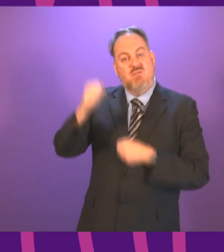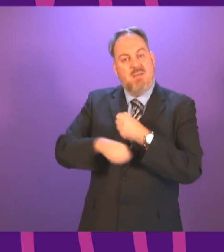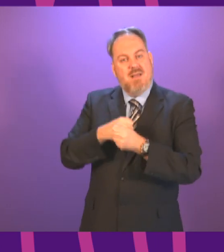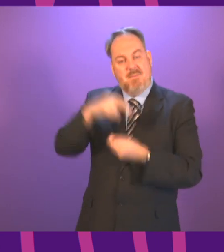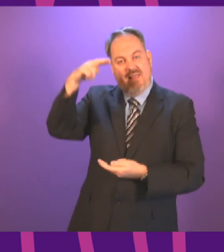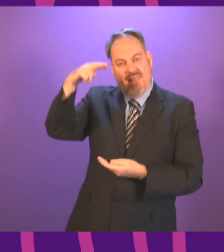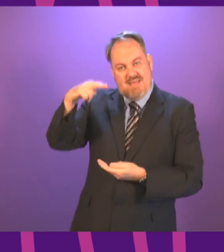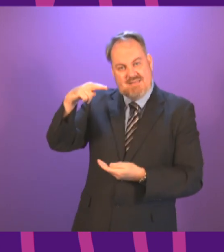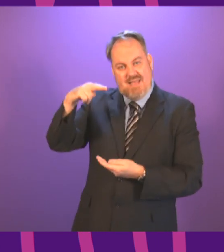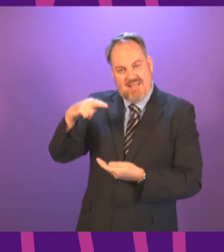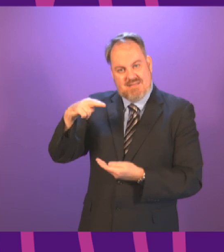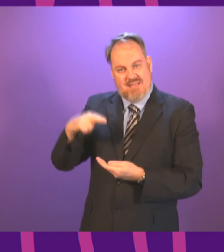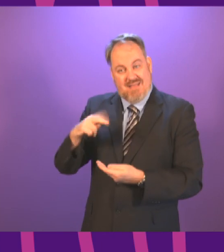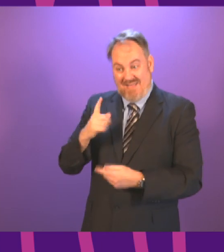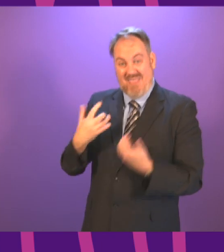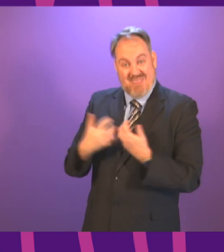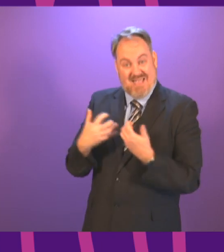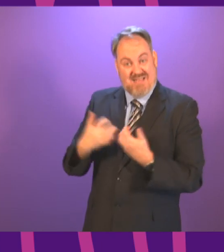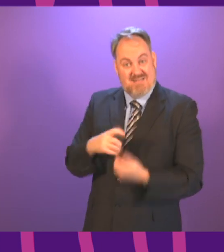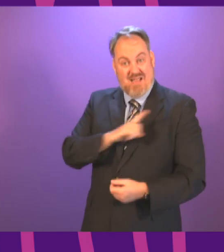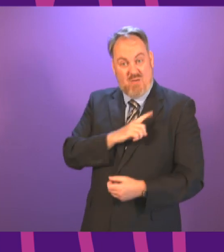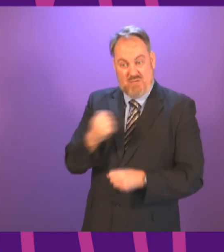That is really important.